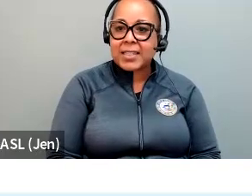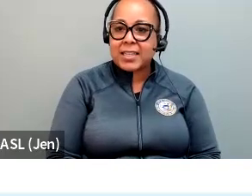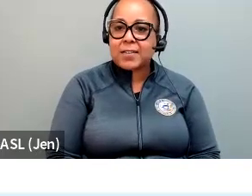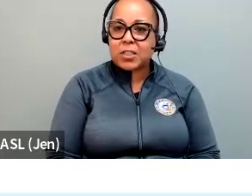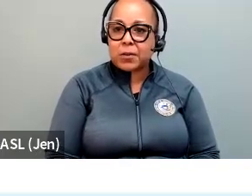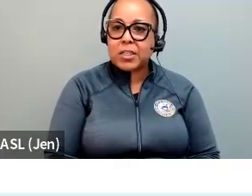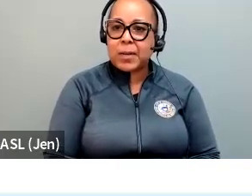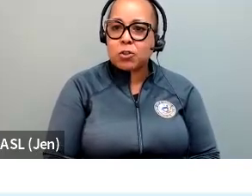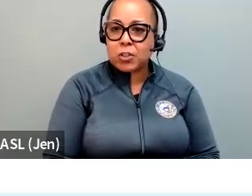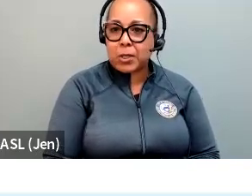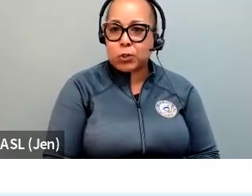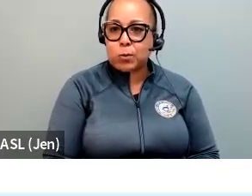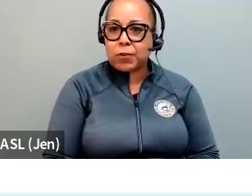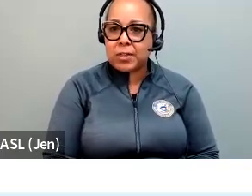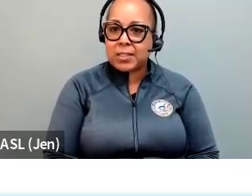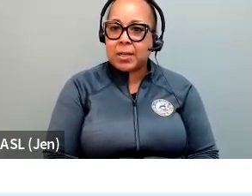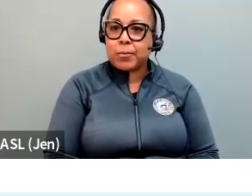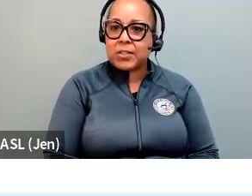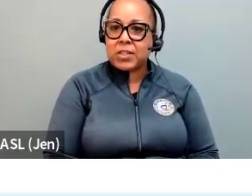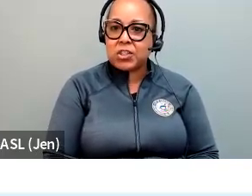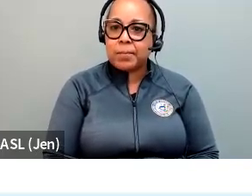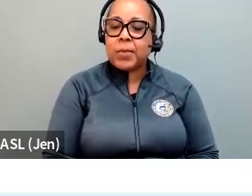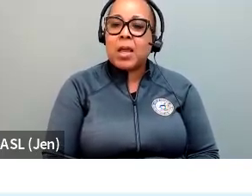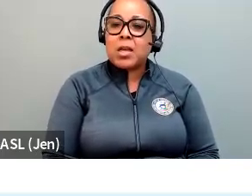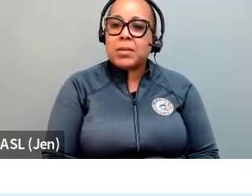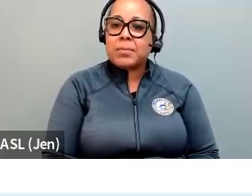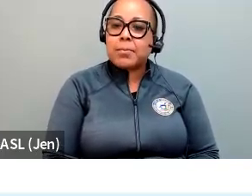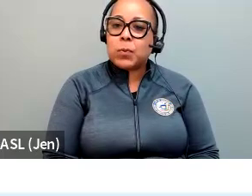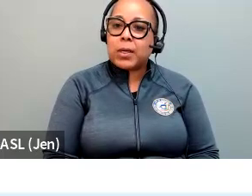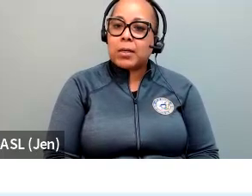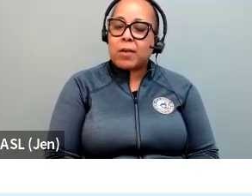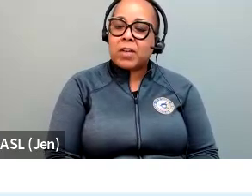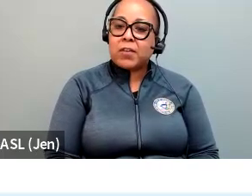extensive experience, but I'll just pick two for this presentation. Sometimes when you have